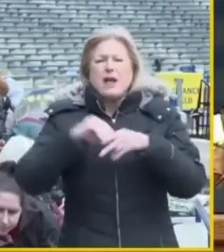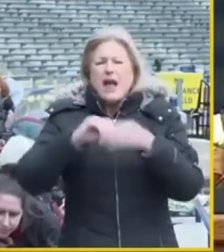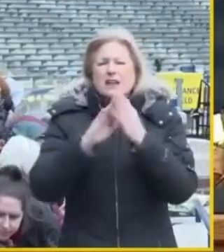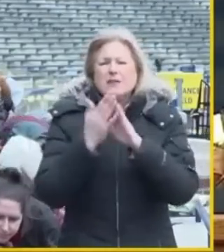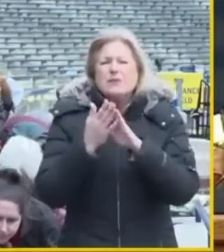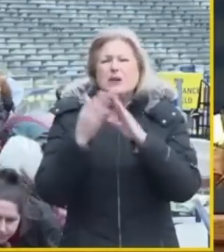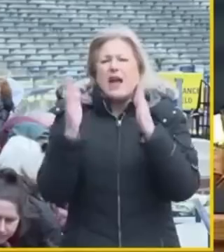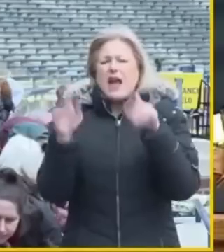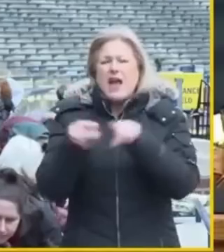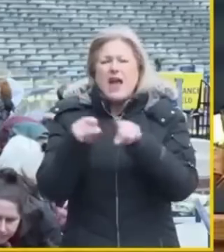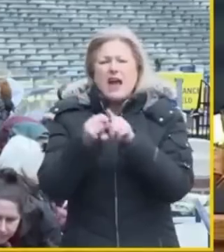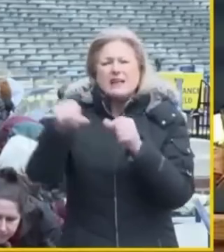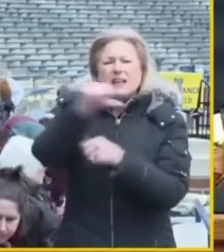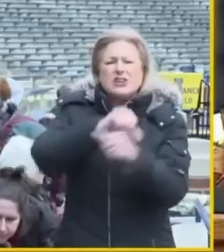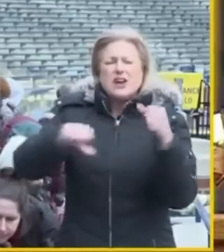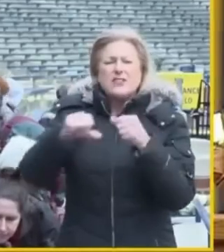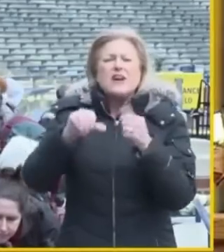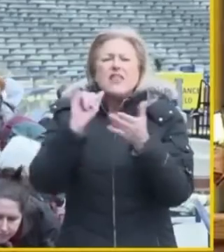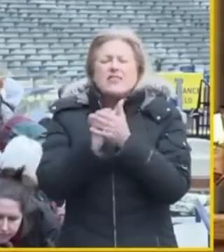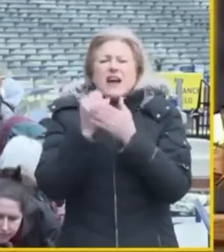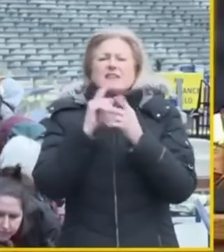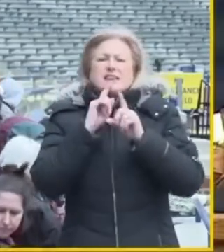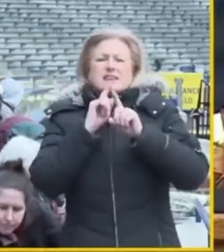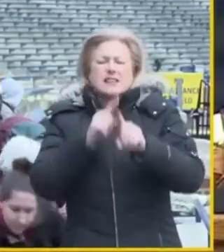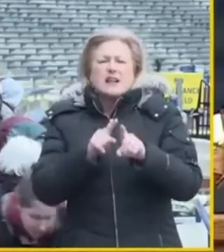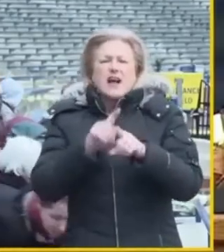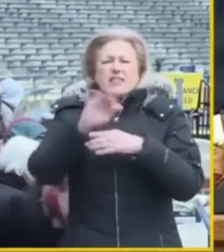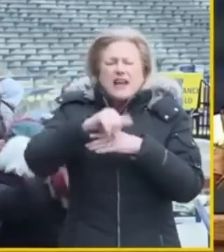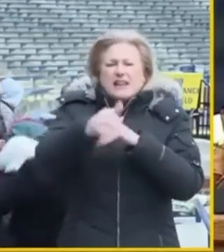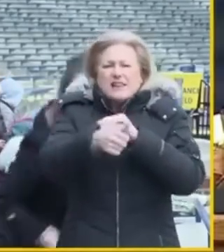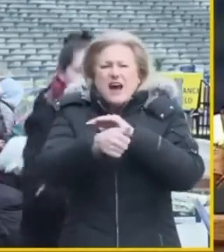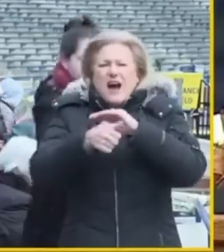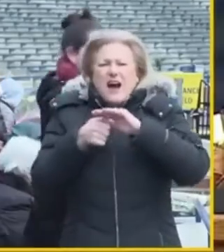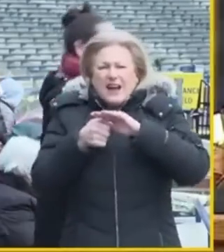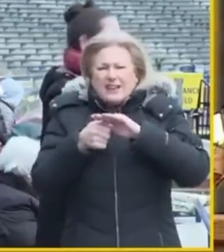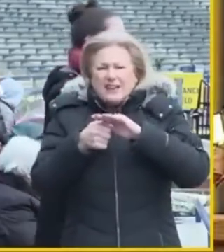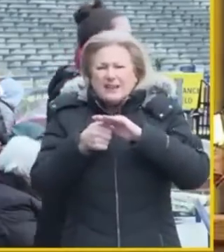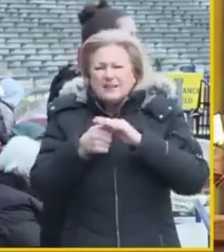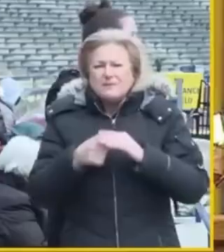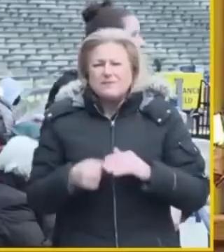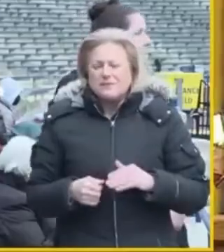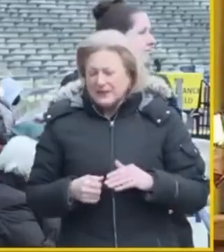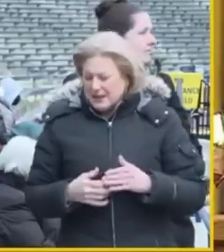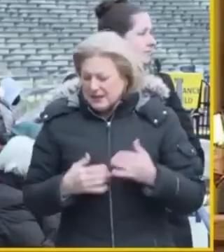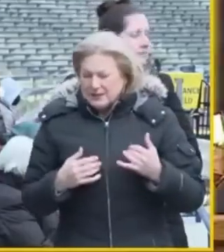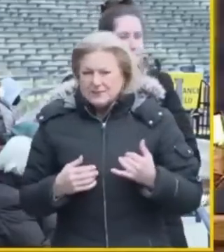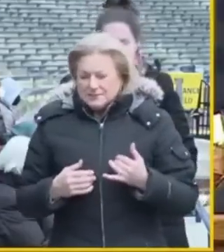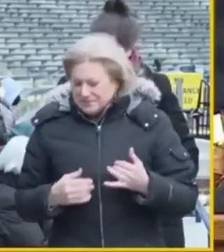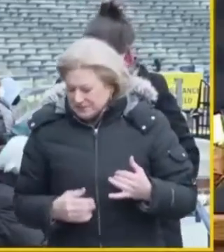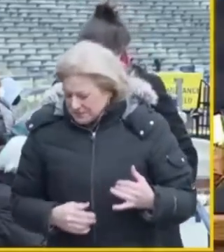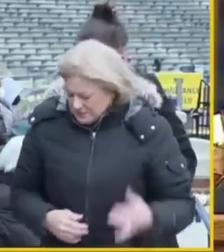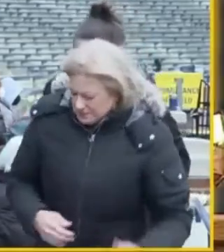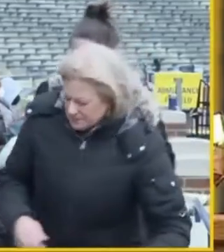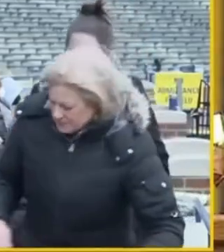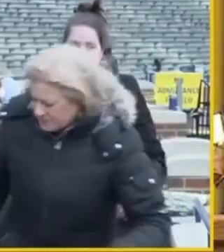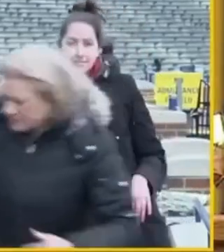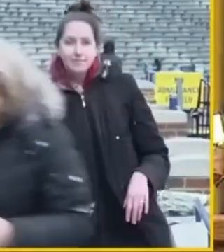is the solution that is hiding in plain sight. Right now Americans are more fearful of one another